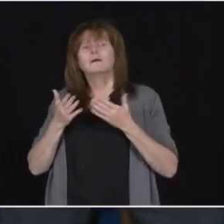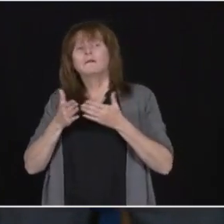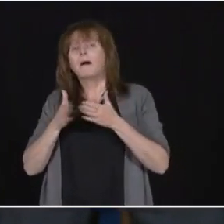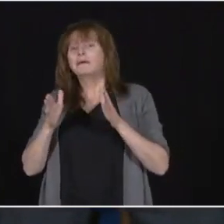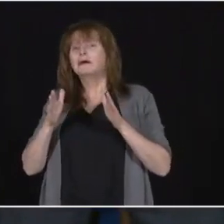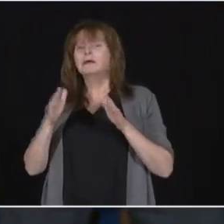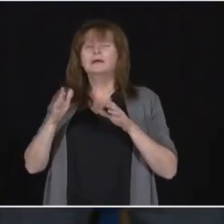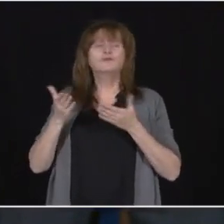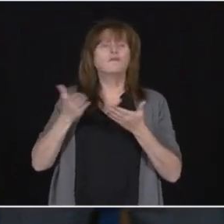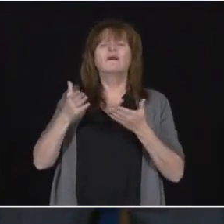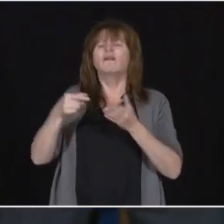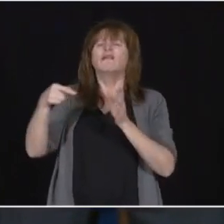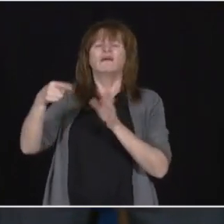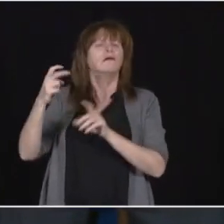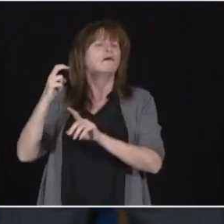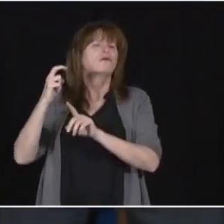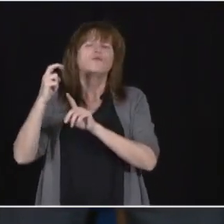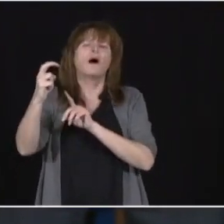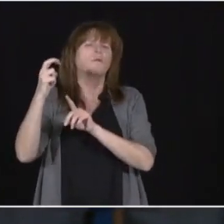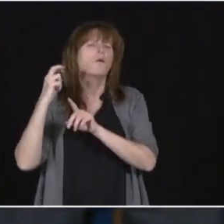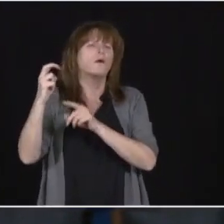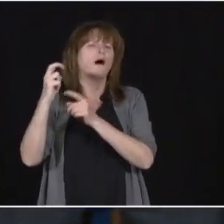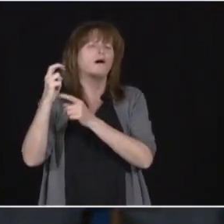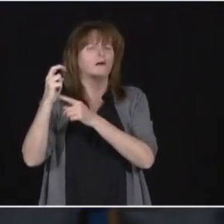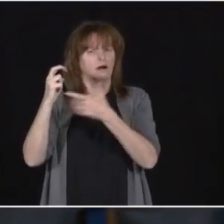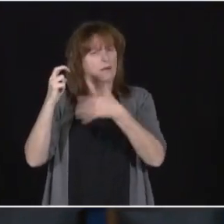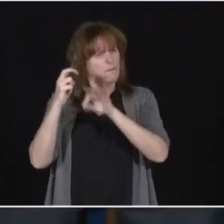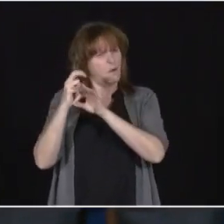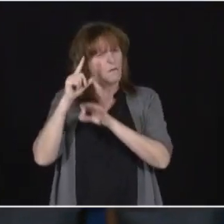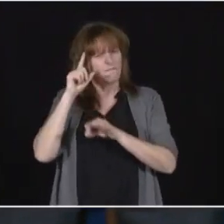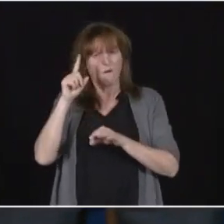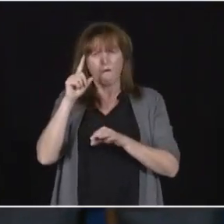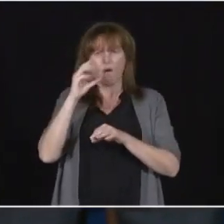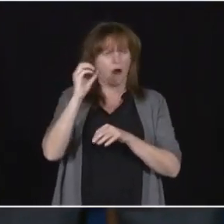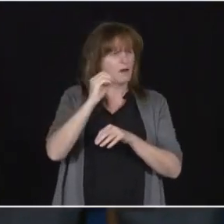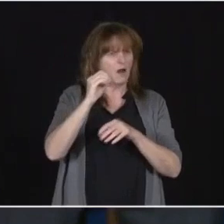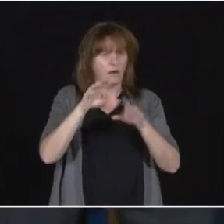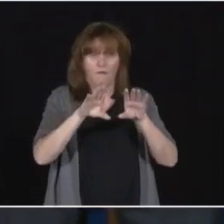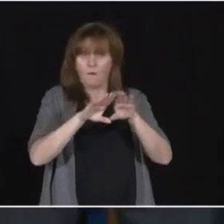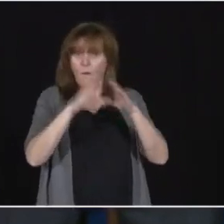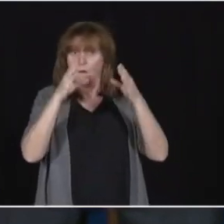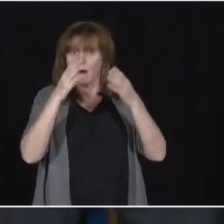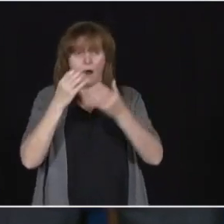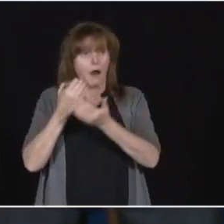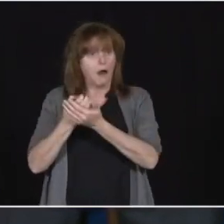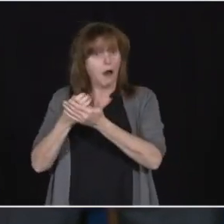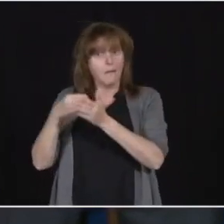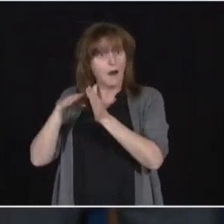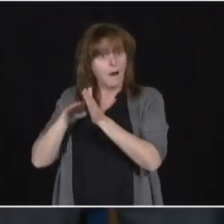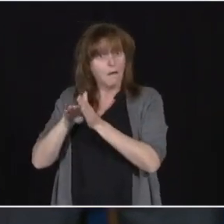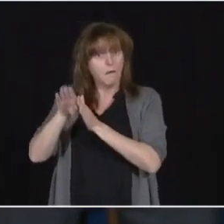the province and restarting our economy. That is why the health and well-being of all transit workers and passengers is a top priority